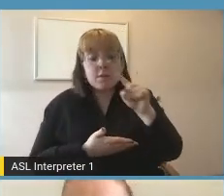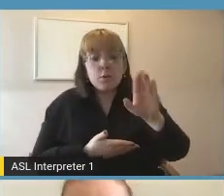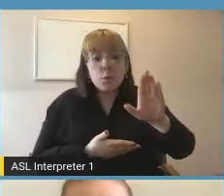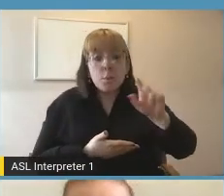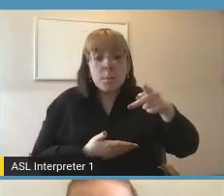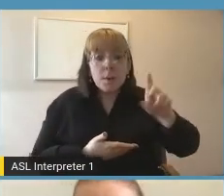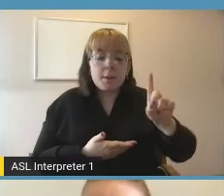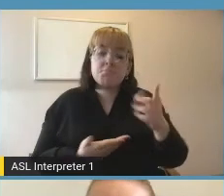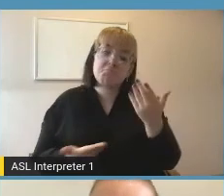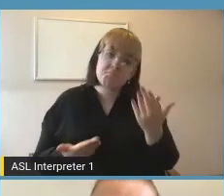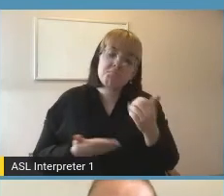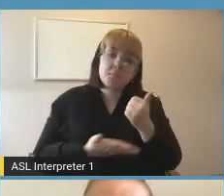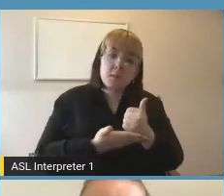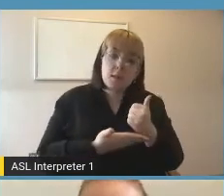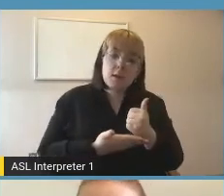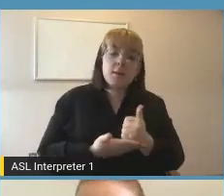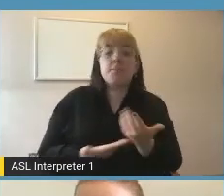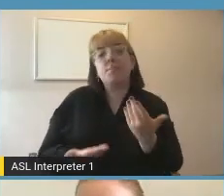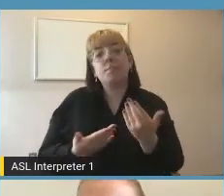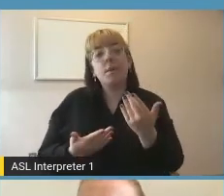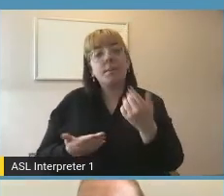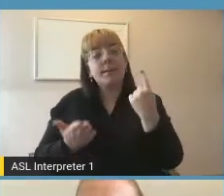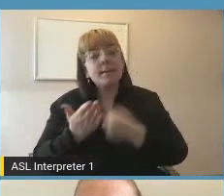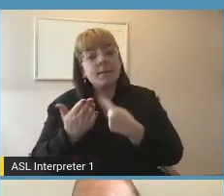Sometimes you might want to ensure that your podcast is professional sound quality, again